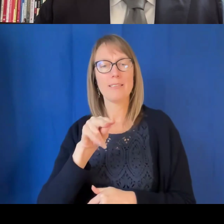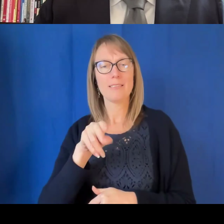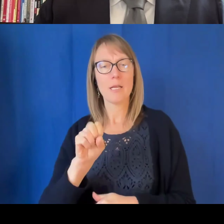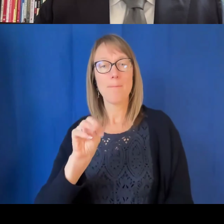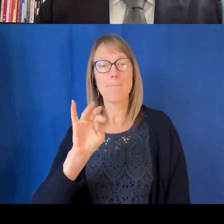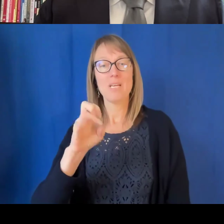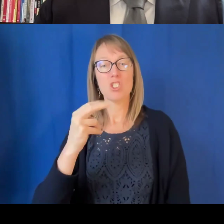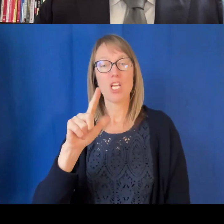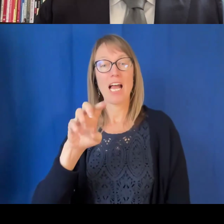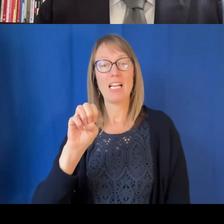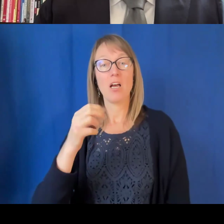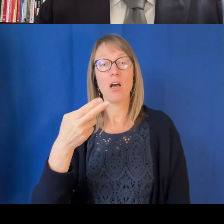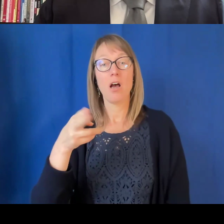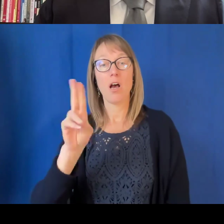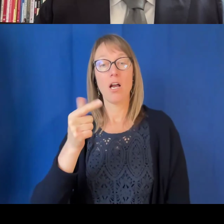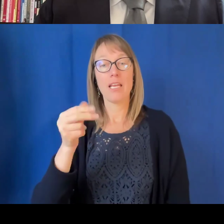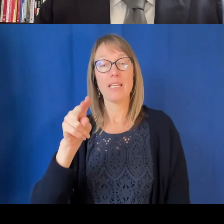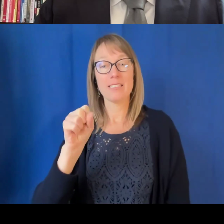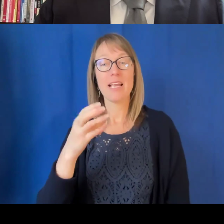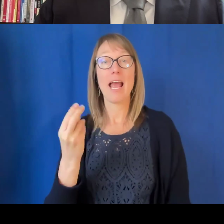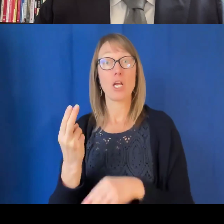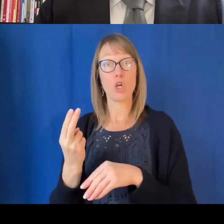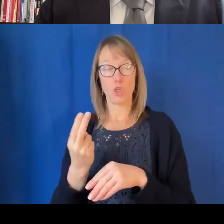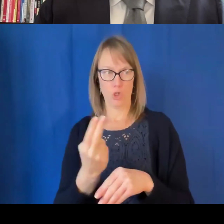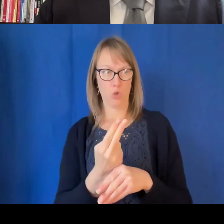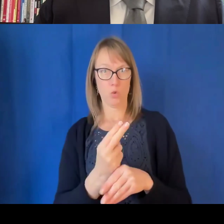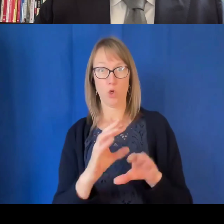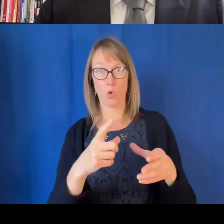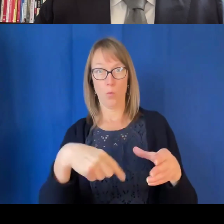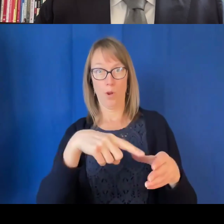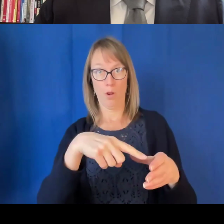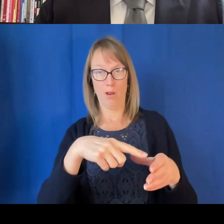but then our own staff worked on the signage design.